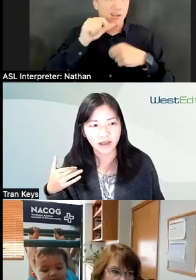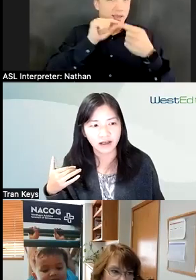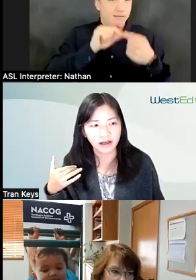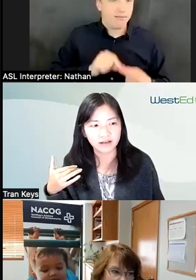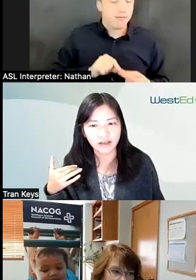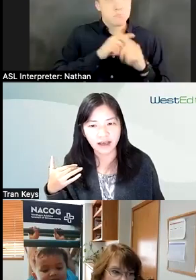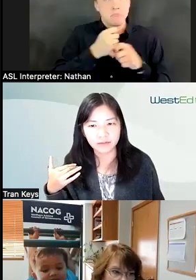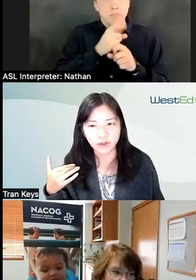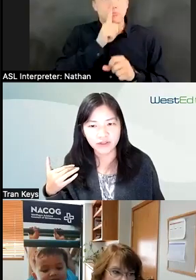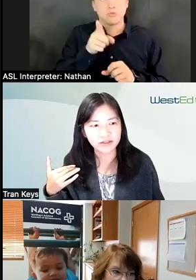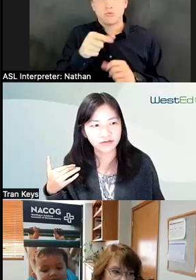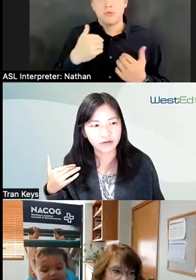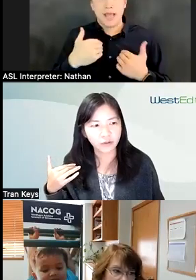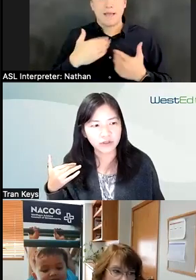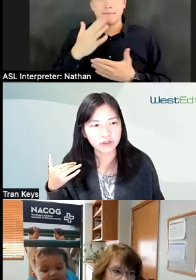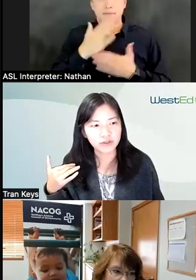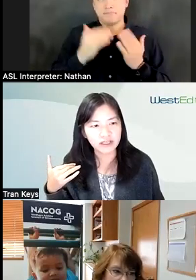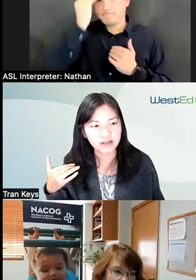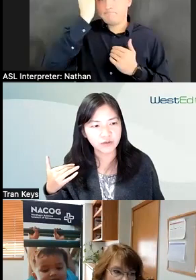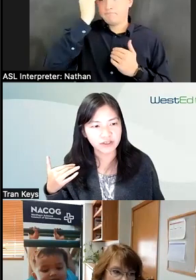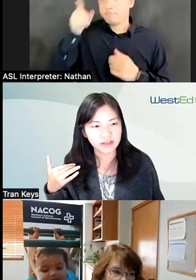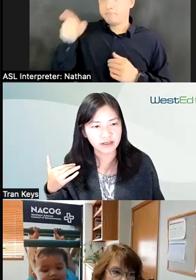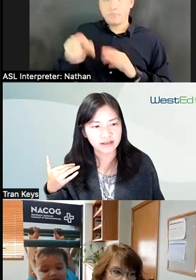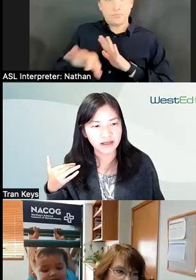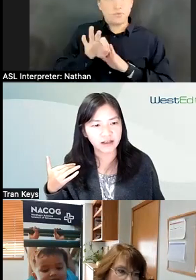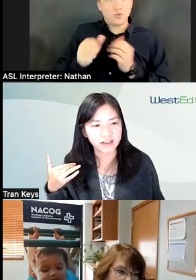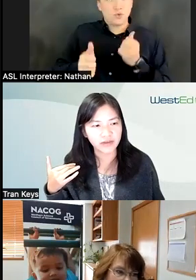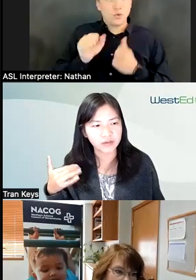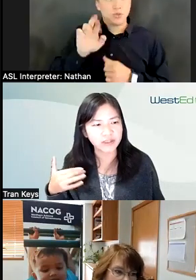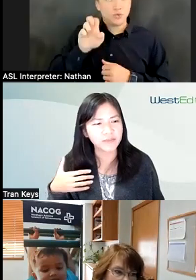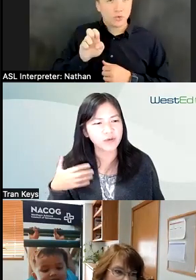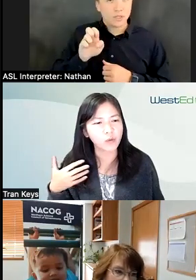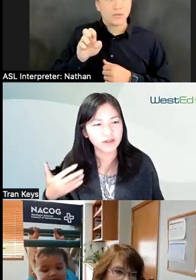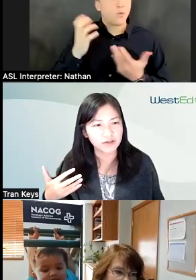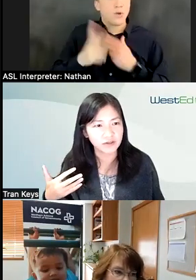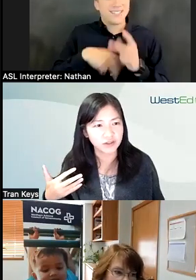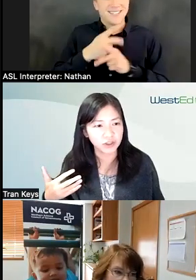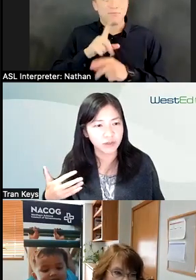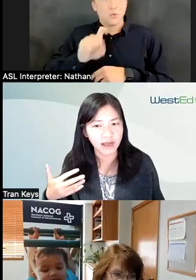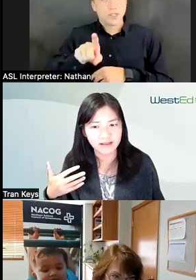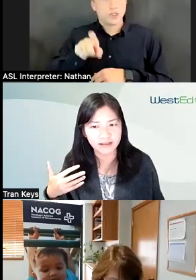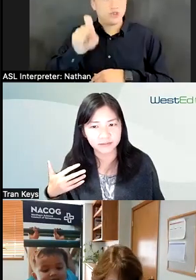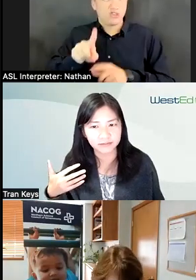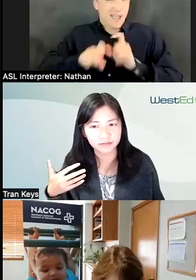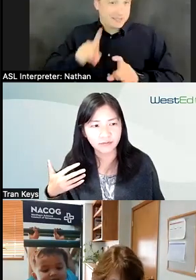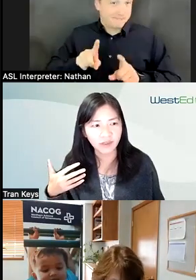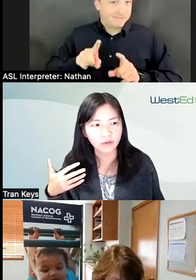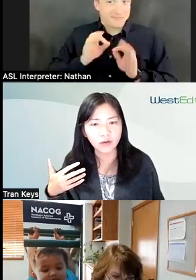some notions of when you're choosing data sources and data collection methods, what types of questions should you be asking?